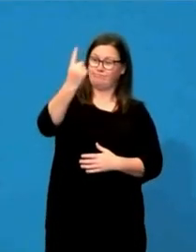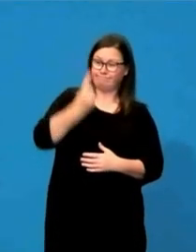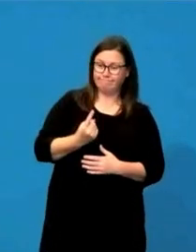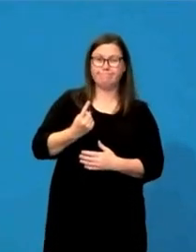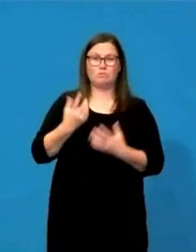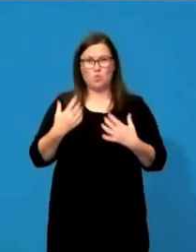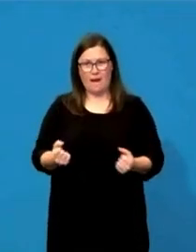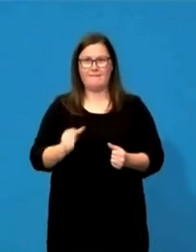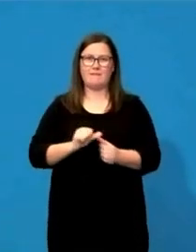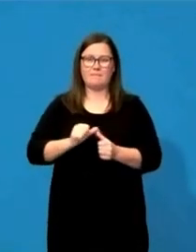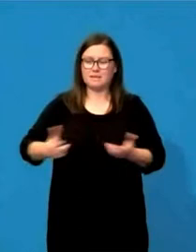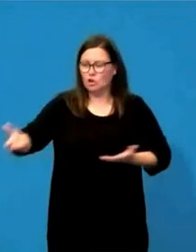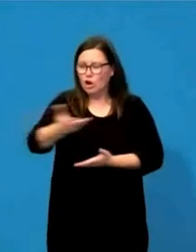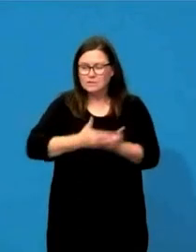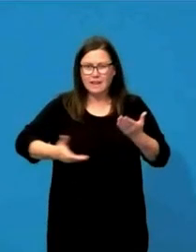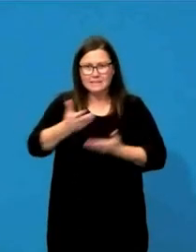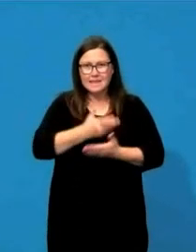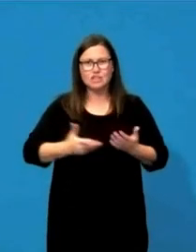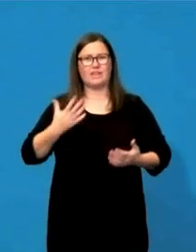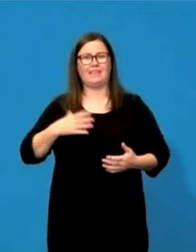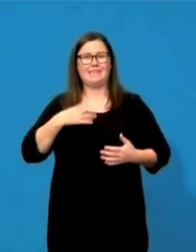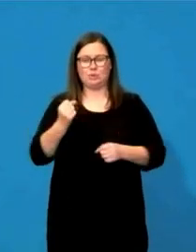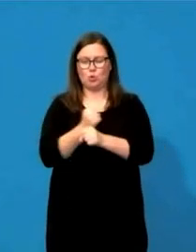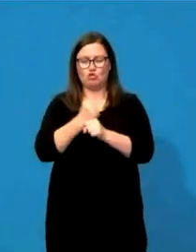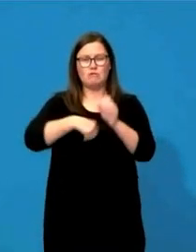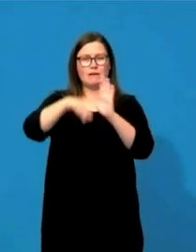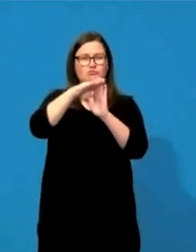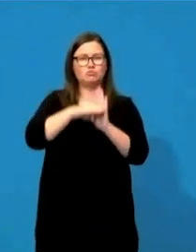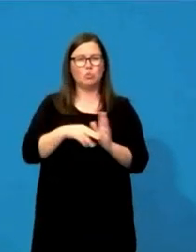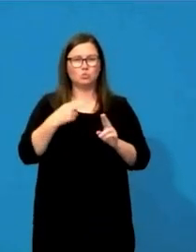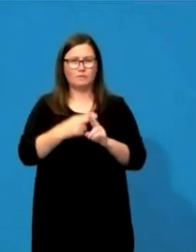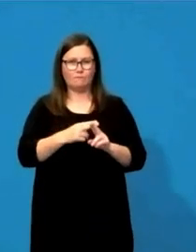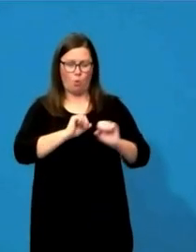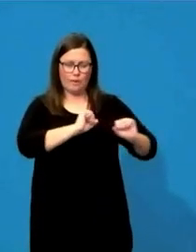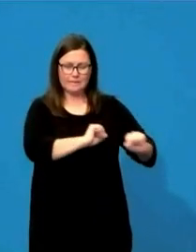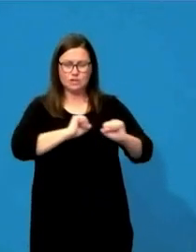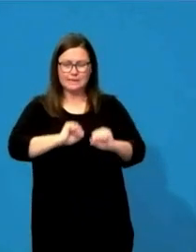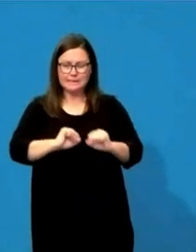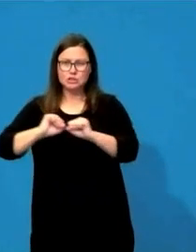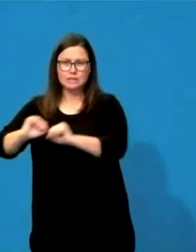or each region. One thing I've noticed is that Fitzroy is very different to Halls Creek, to Derby, and to Broome.